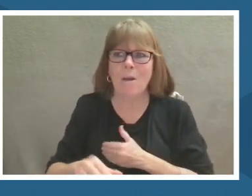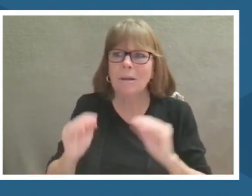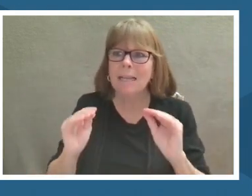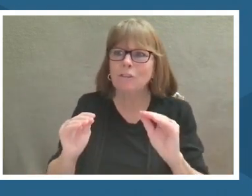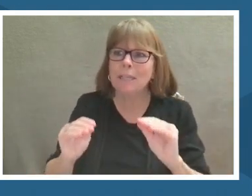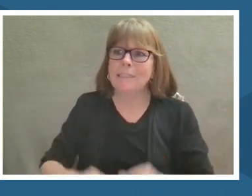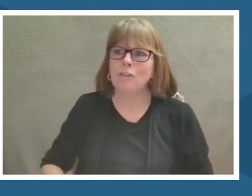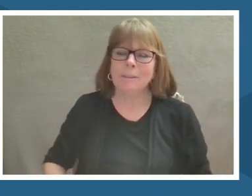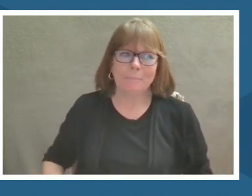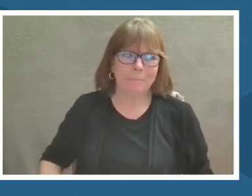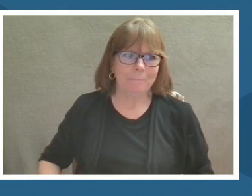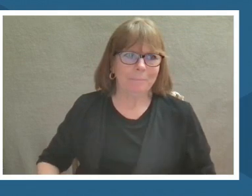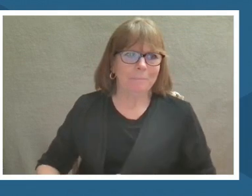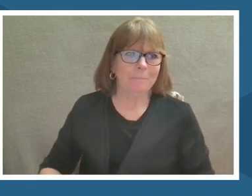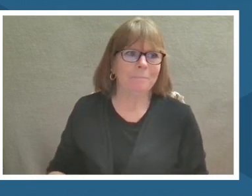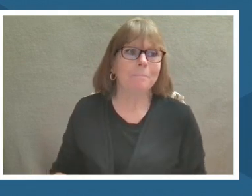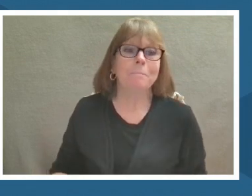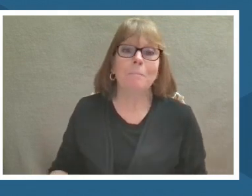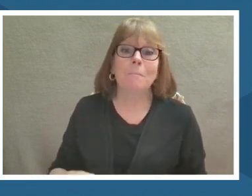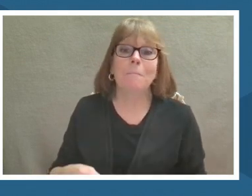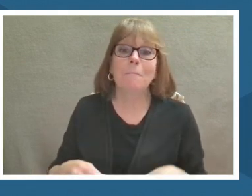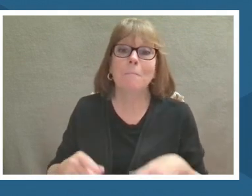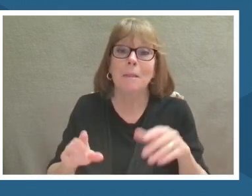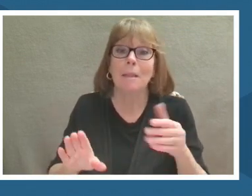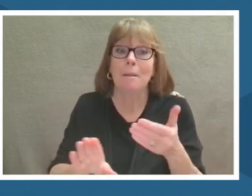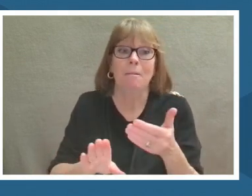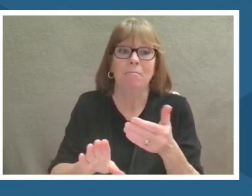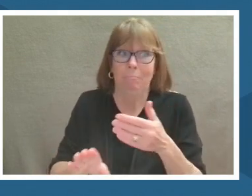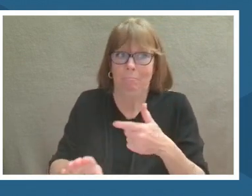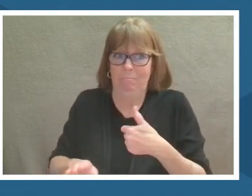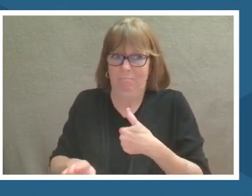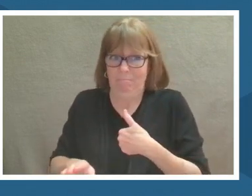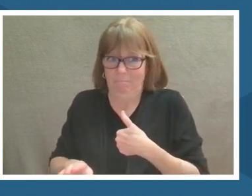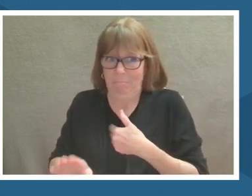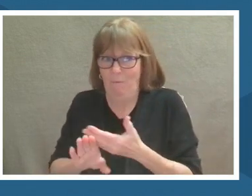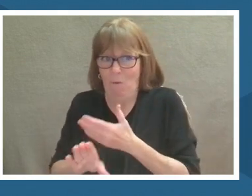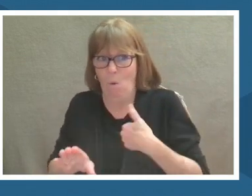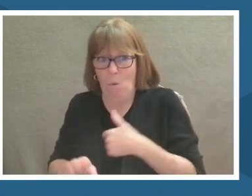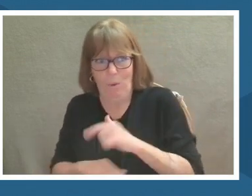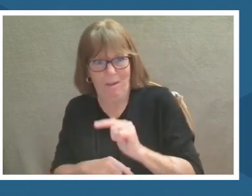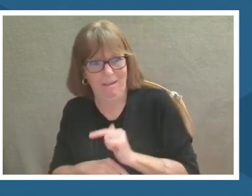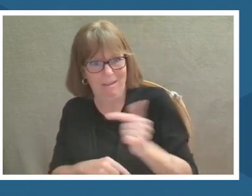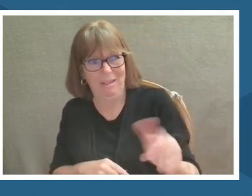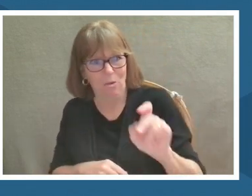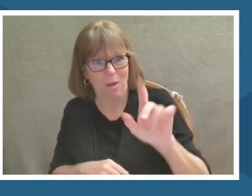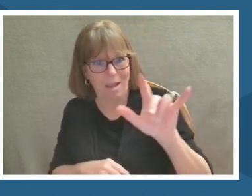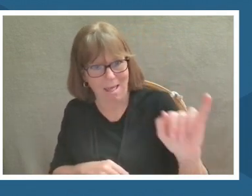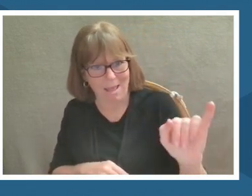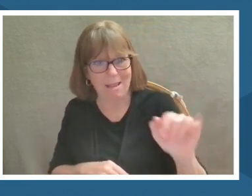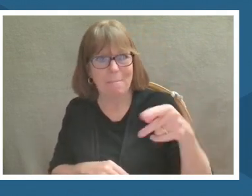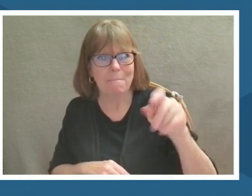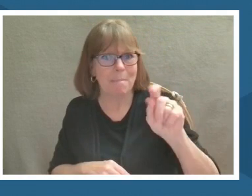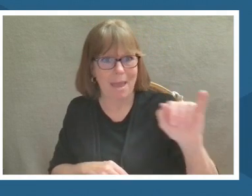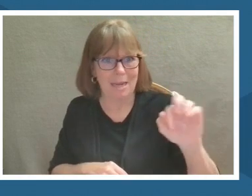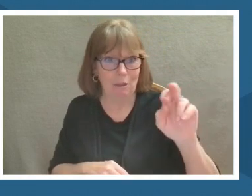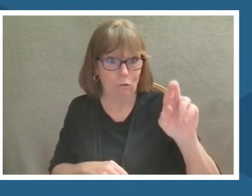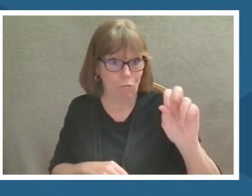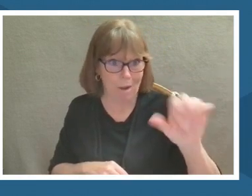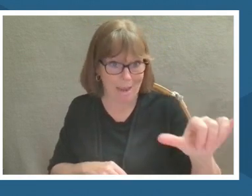you know jorge before we um turn it over to kelly patty and trey one of the things i just want to